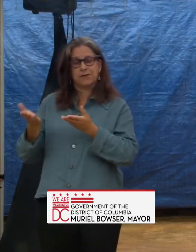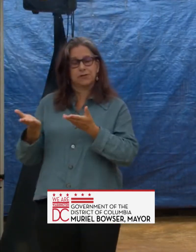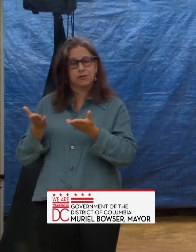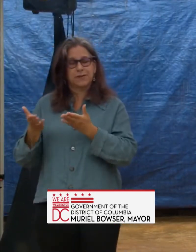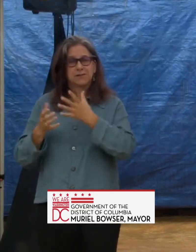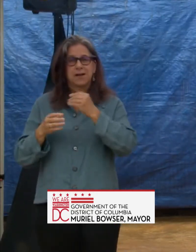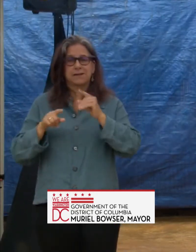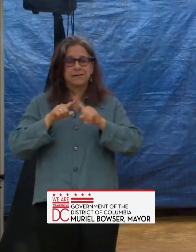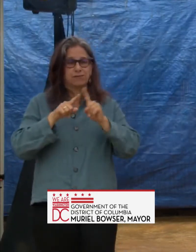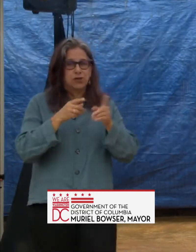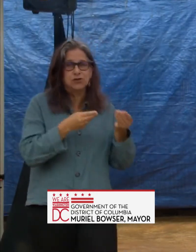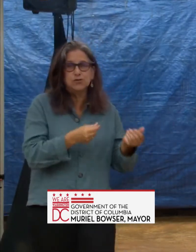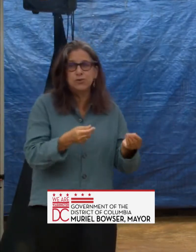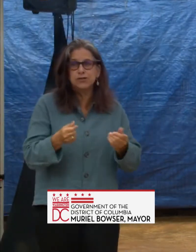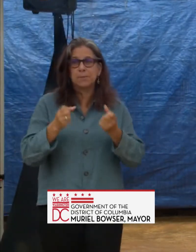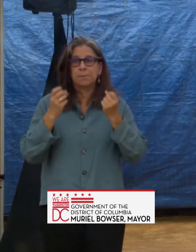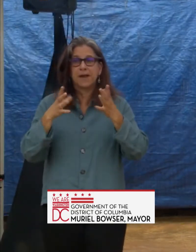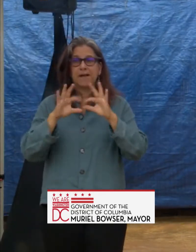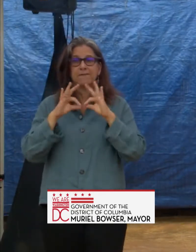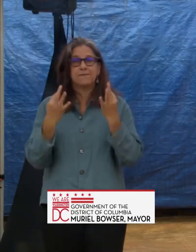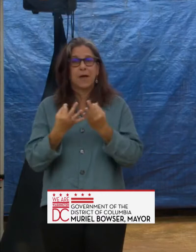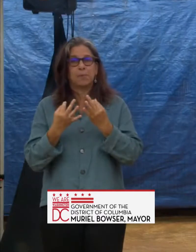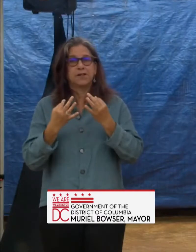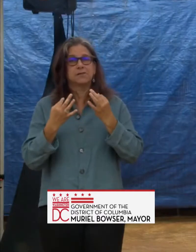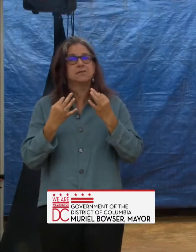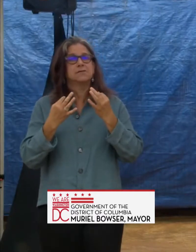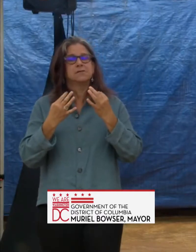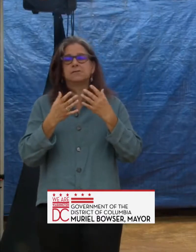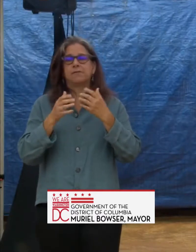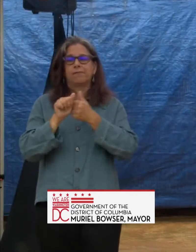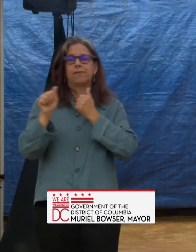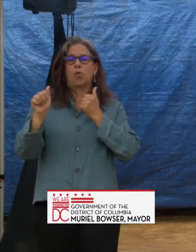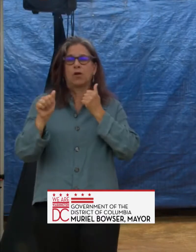FAMILY HOMELESSNESS IS DOWN 22% OVER LAST YEAR.